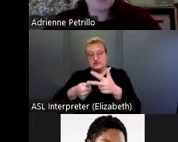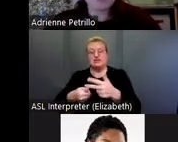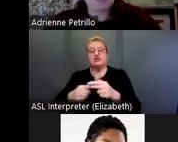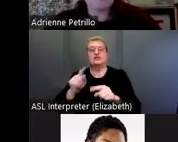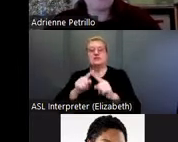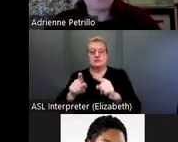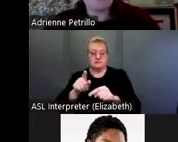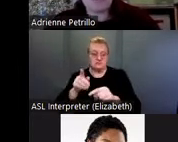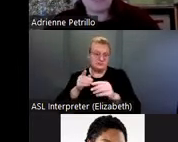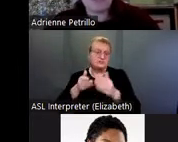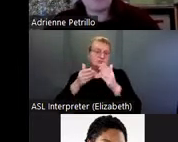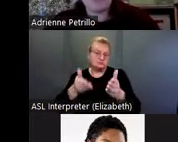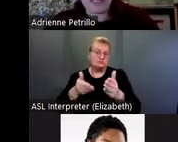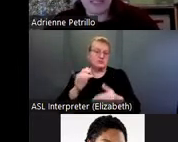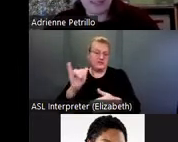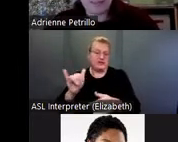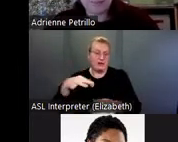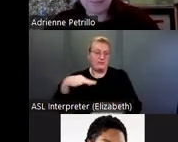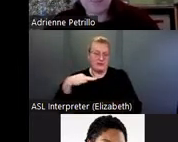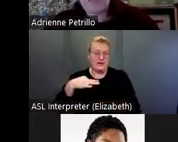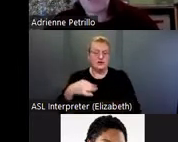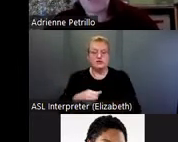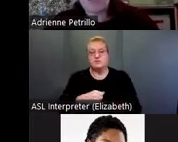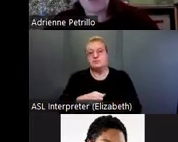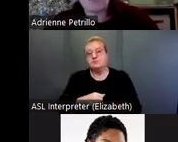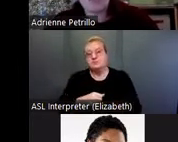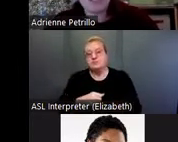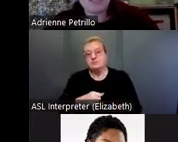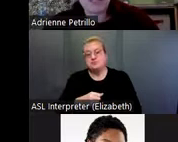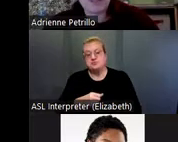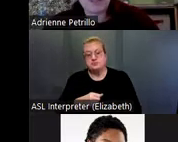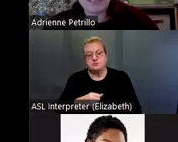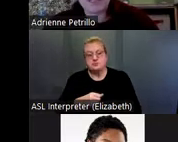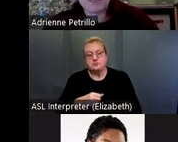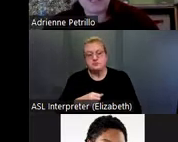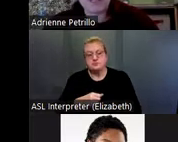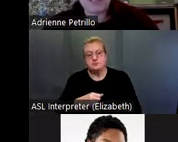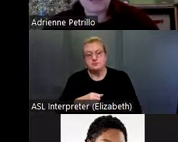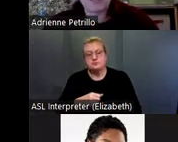is where a lot of those conversations begin. And so organizations in New England